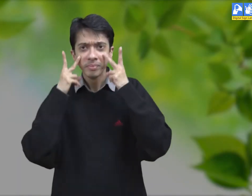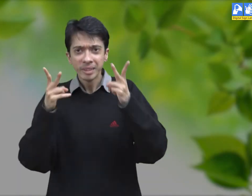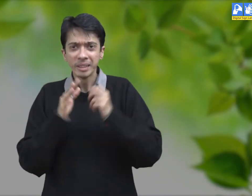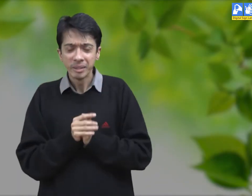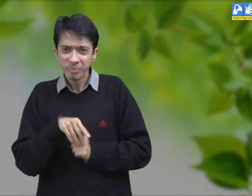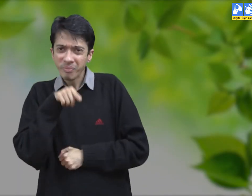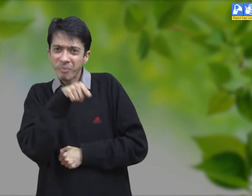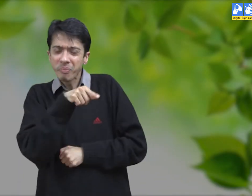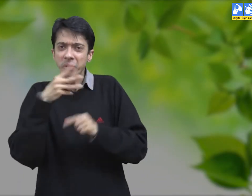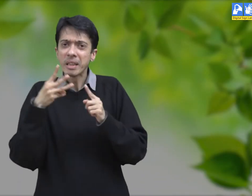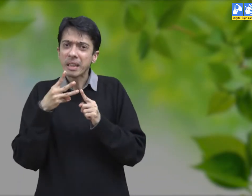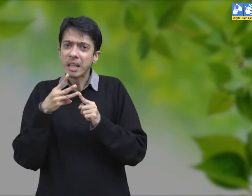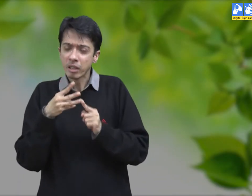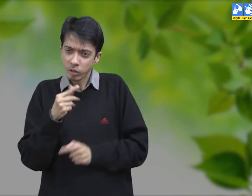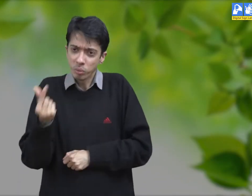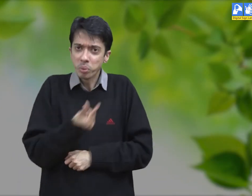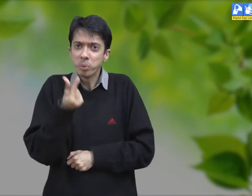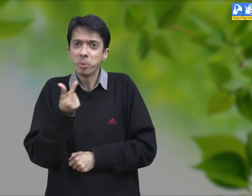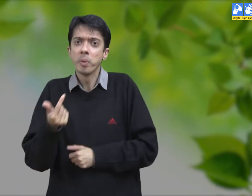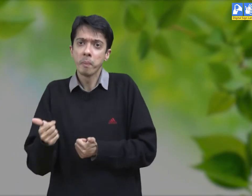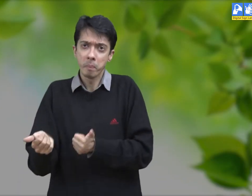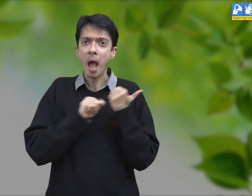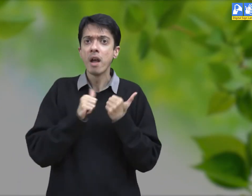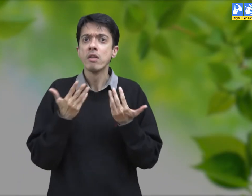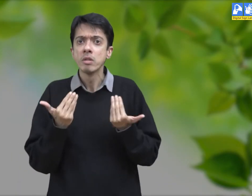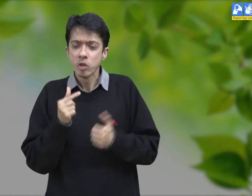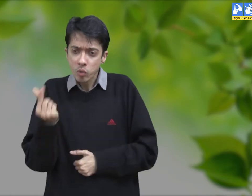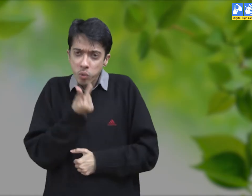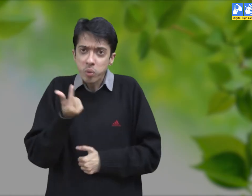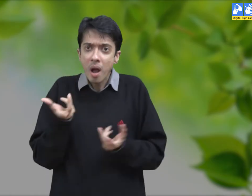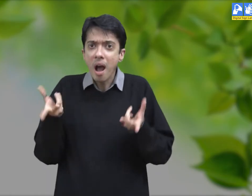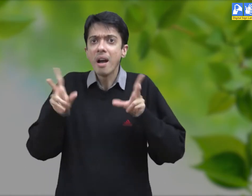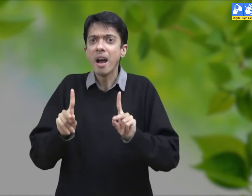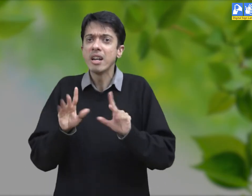Did you see that? Reuse means use again or more than once.